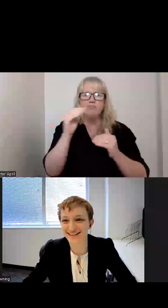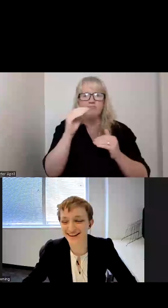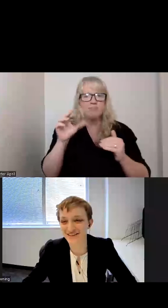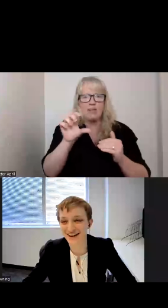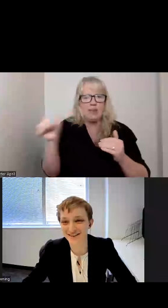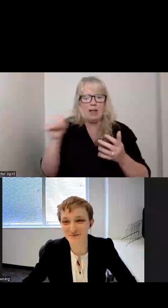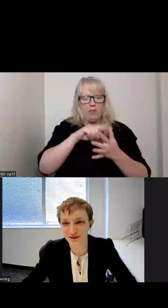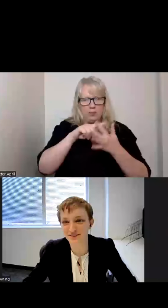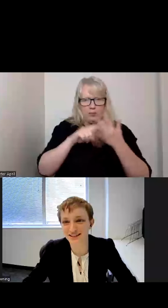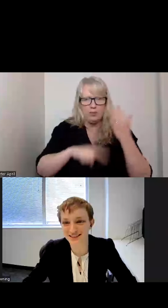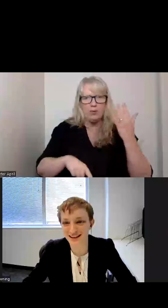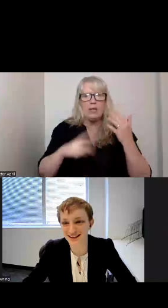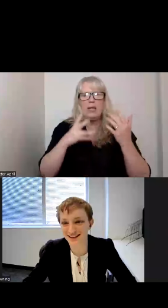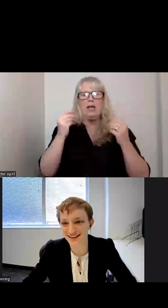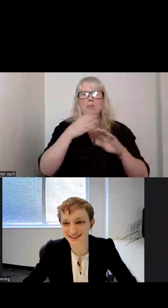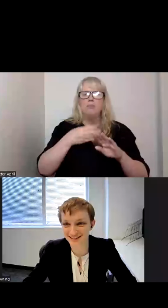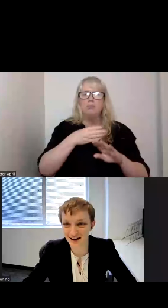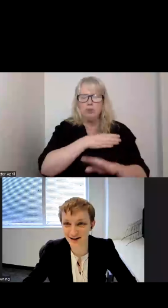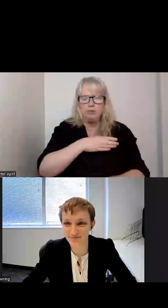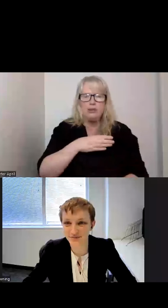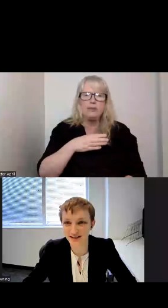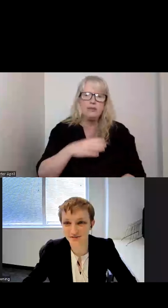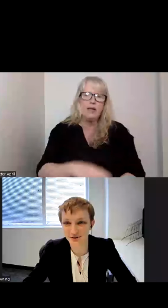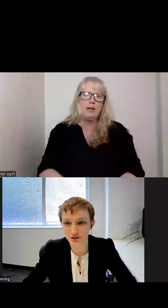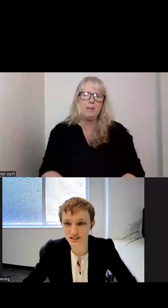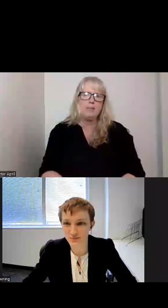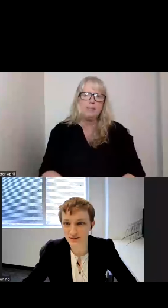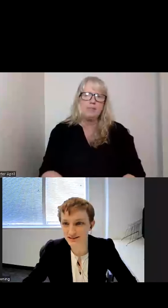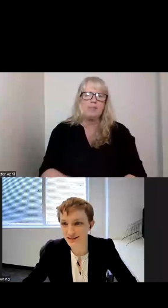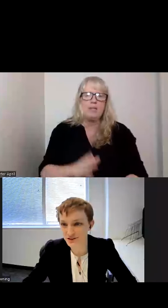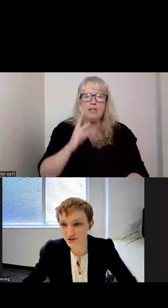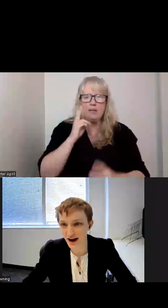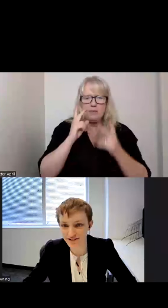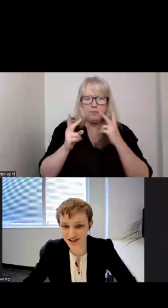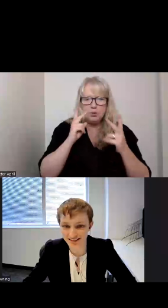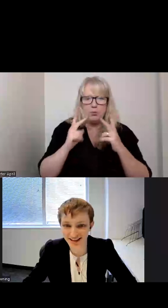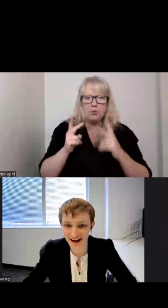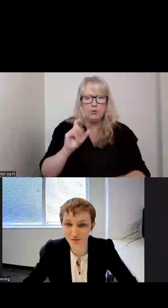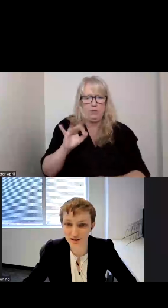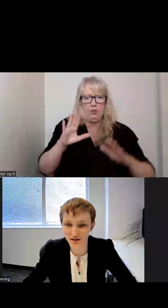ALL OF THE OTHER PREVIOUS VIEWS SO IF YOU HAVE NOT CHECKED THAT OUT, I WOULD